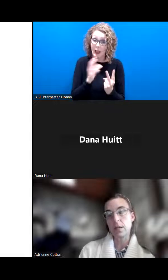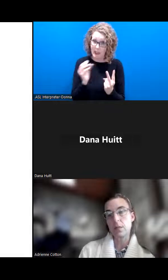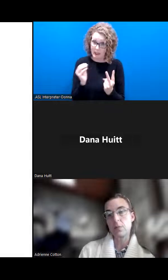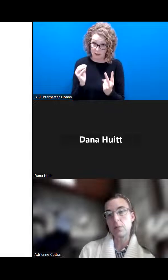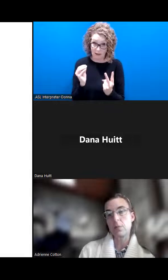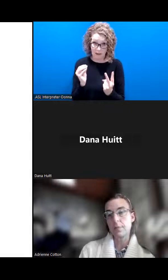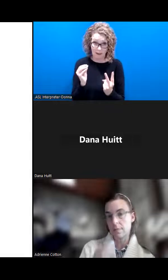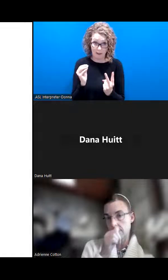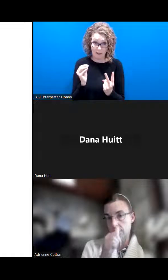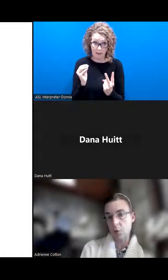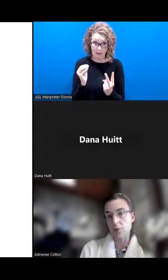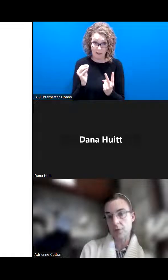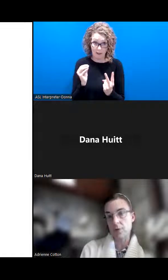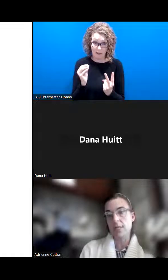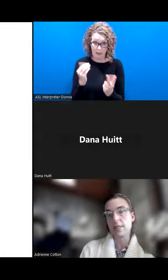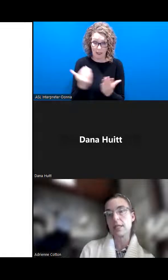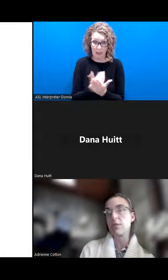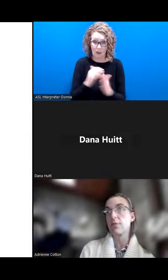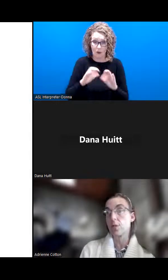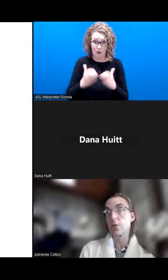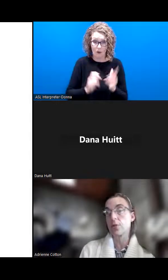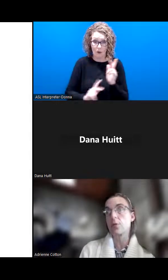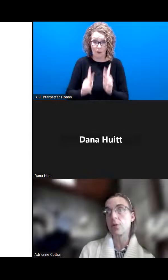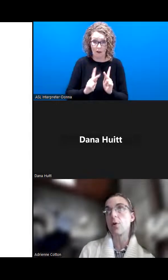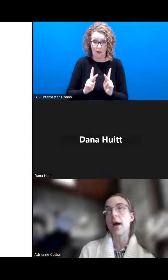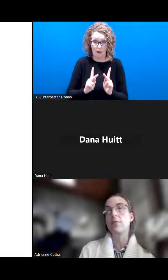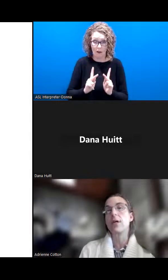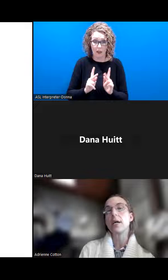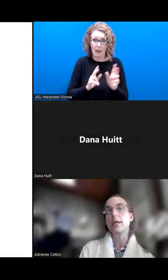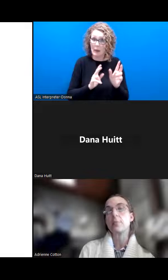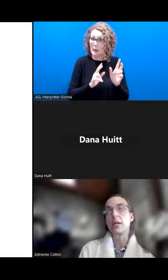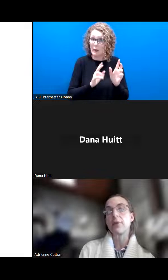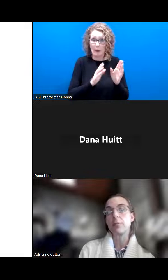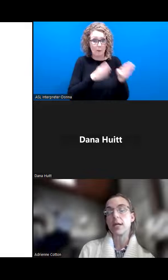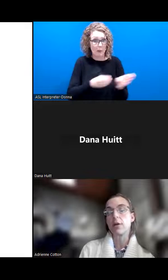, SEIU 775 benefits group